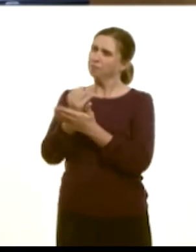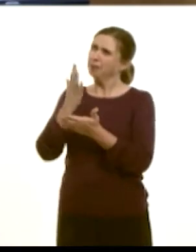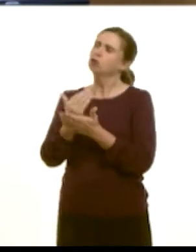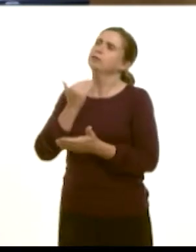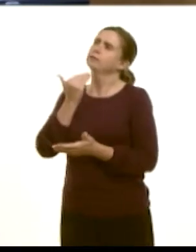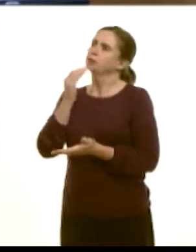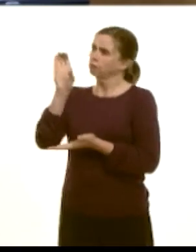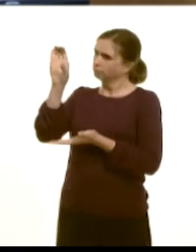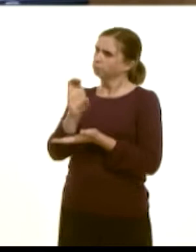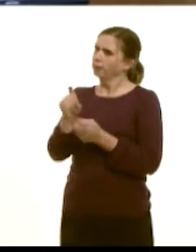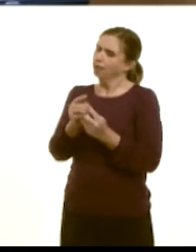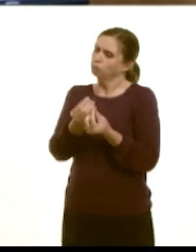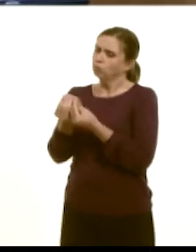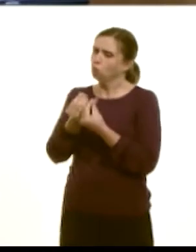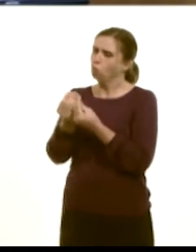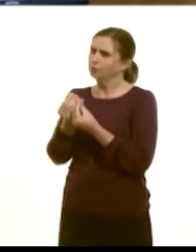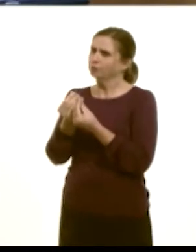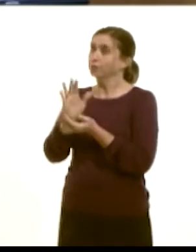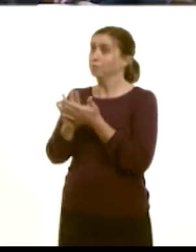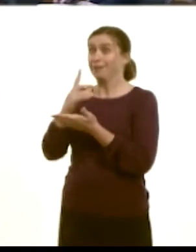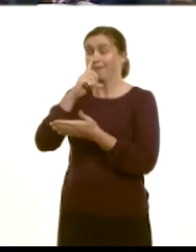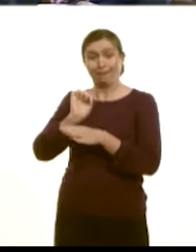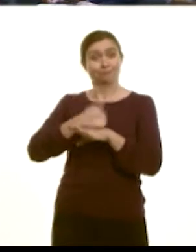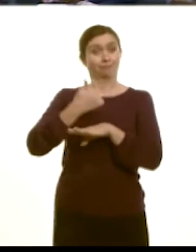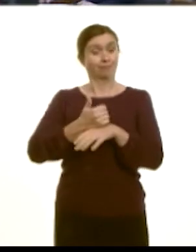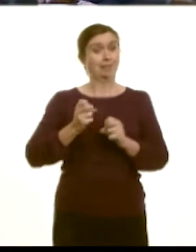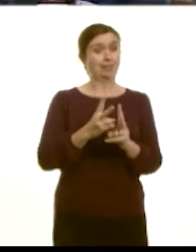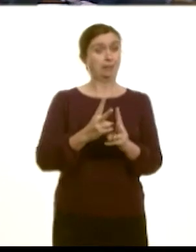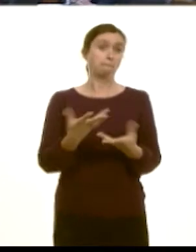available so that we can implement any new system.